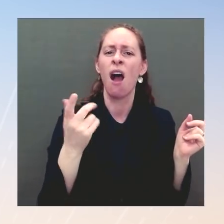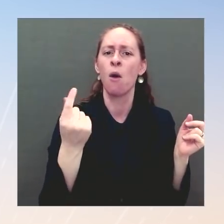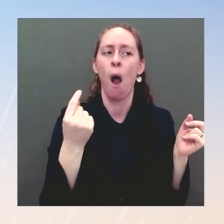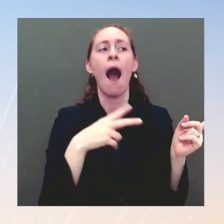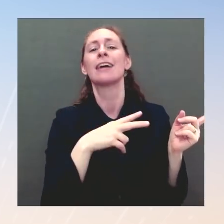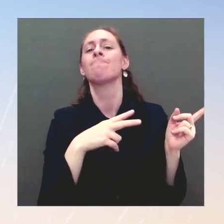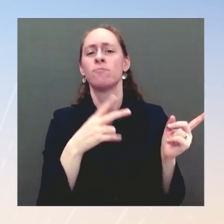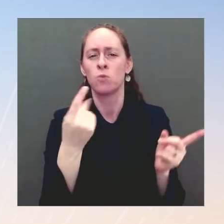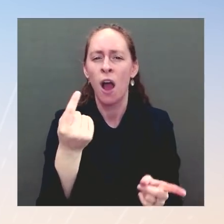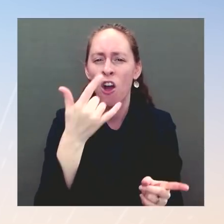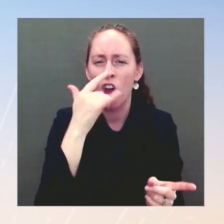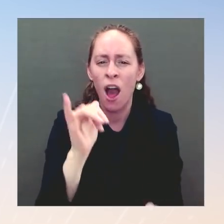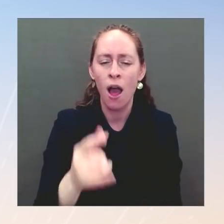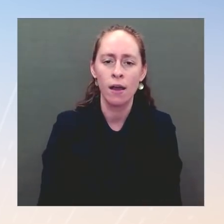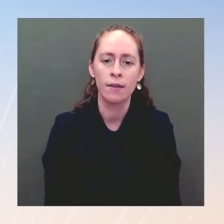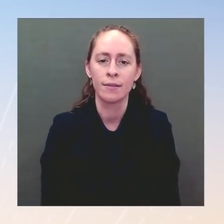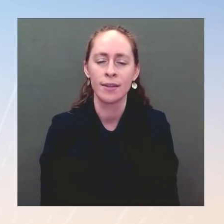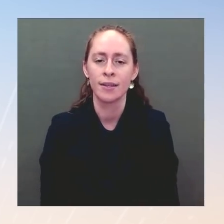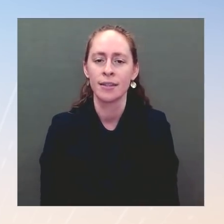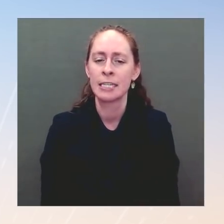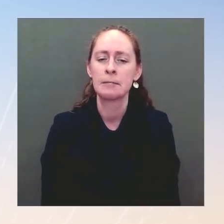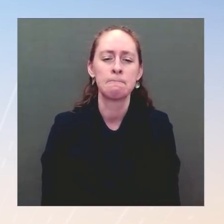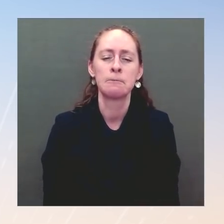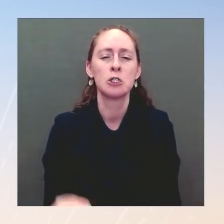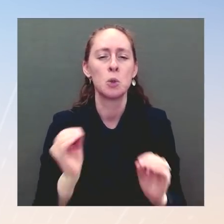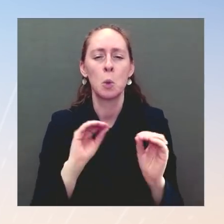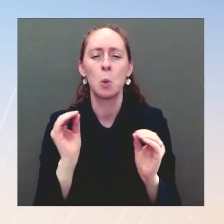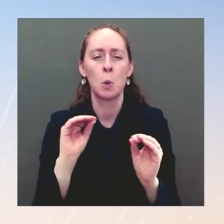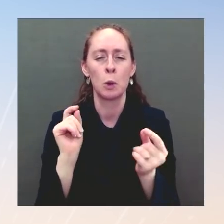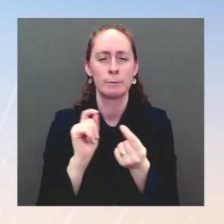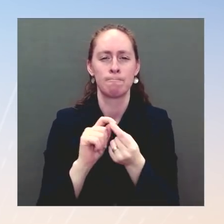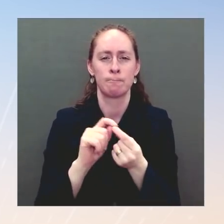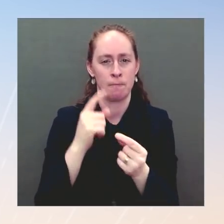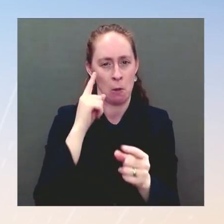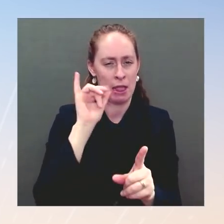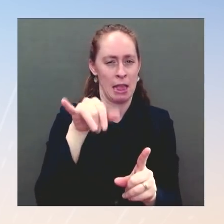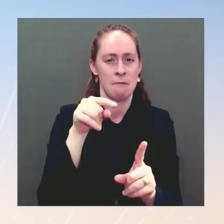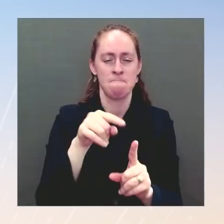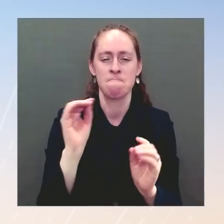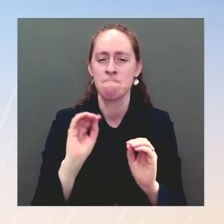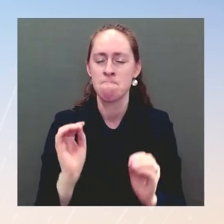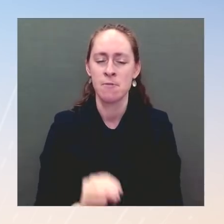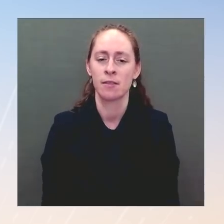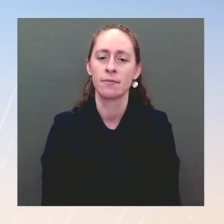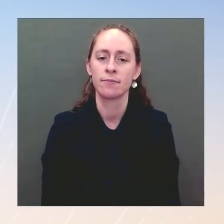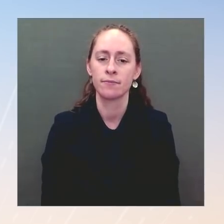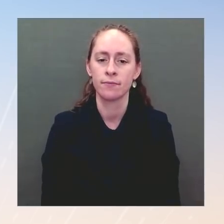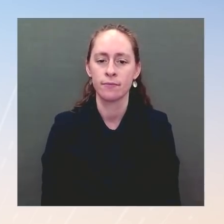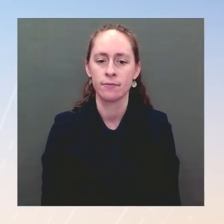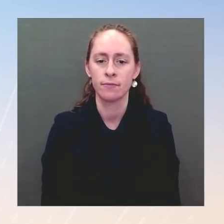which is that we have the specific authority, based on the announcement made yesterday, to take additional steps